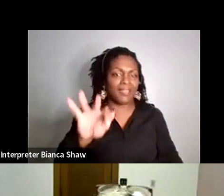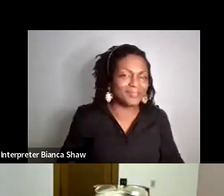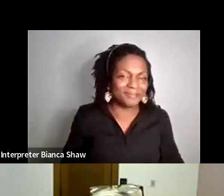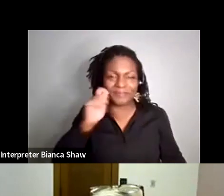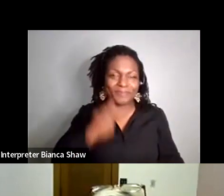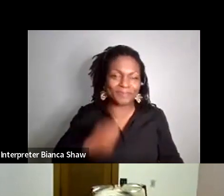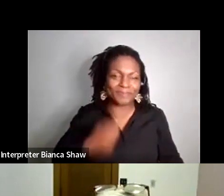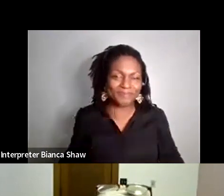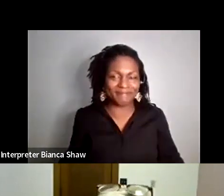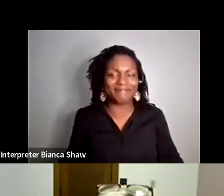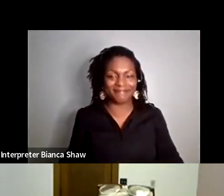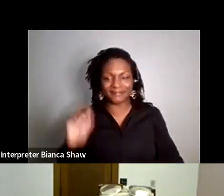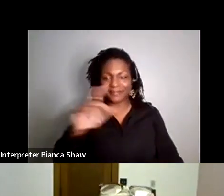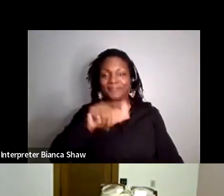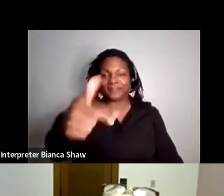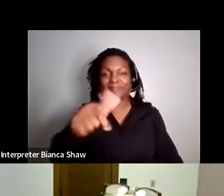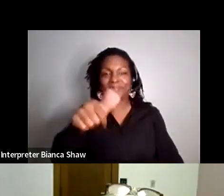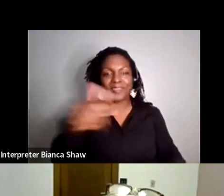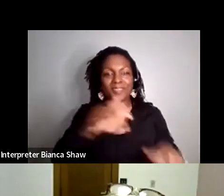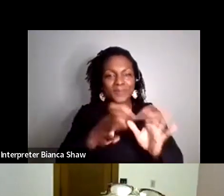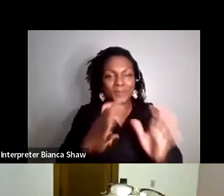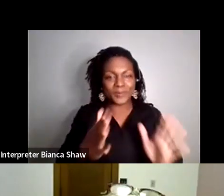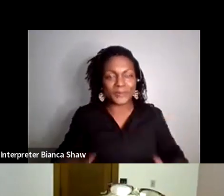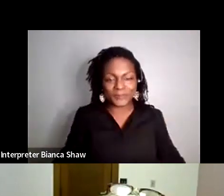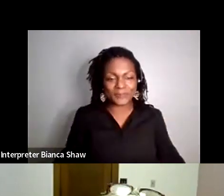Well, thank you so much, Ms. Lance, for sharing Chloe.